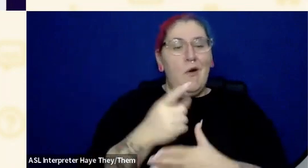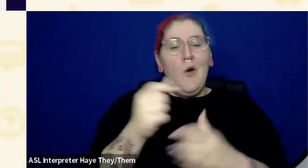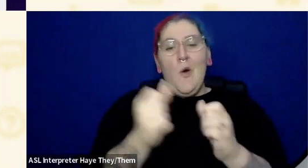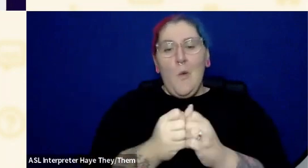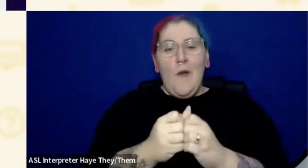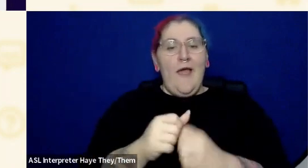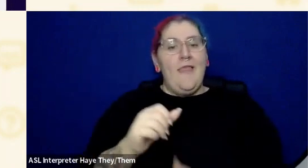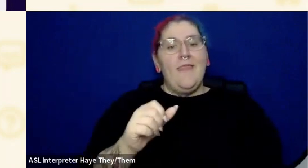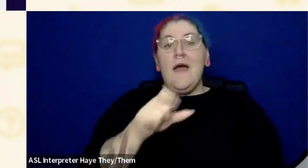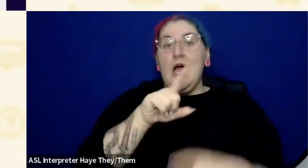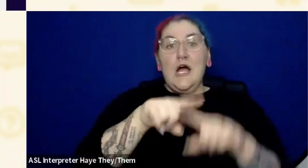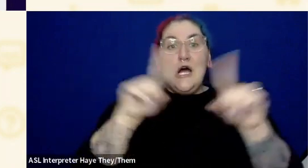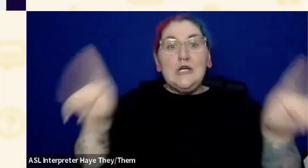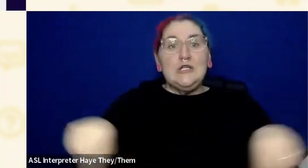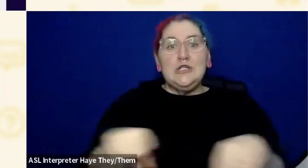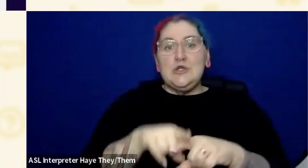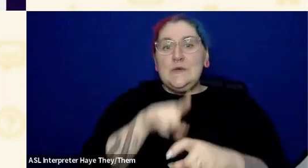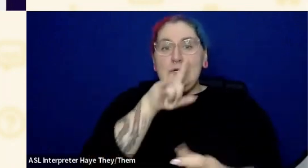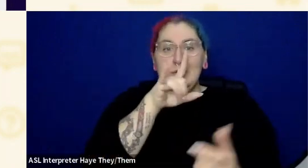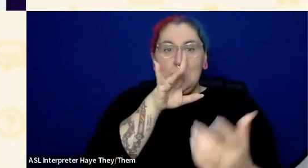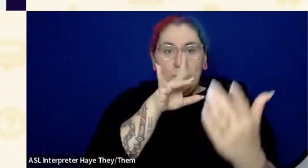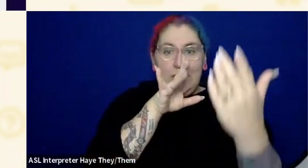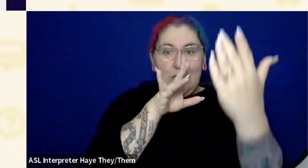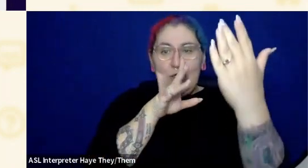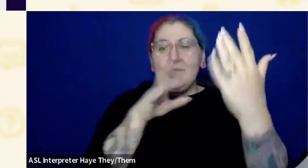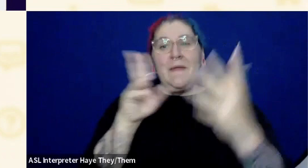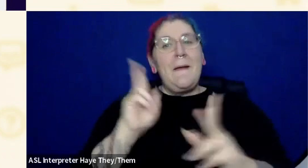especially when the choices are not next to each other.